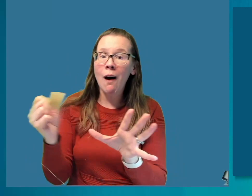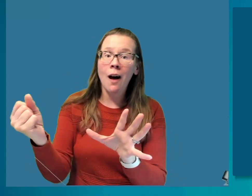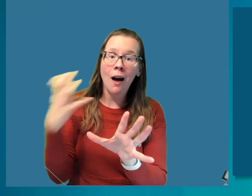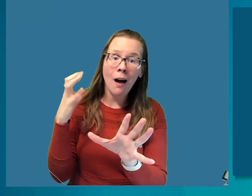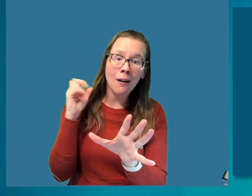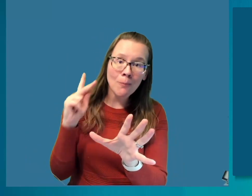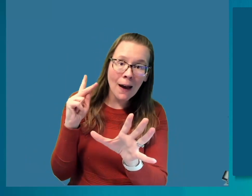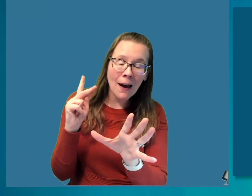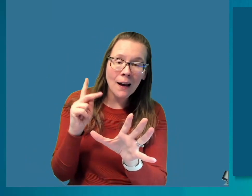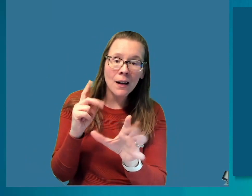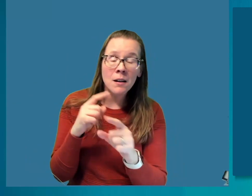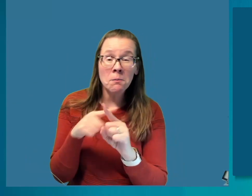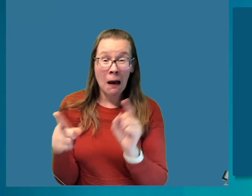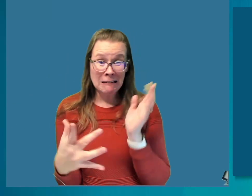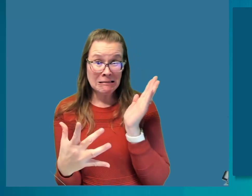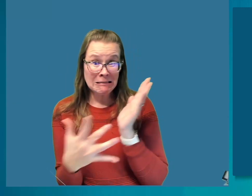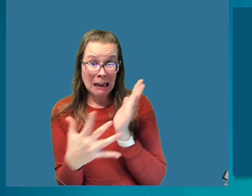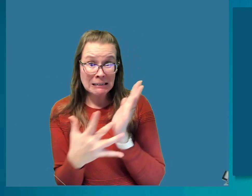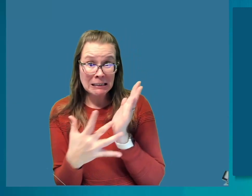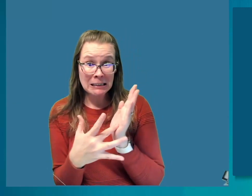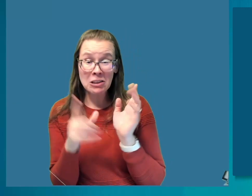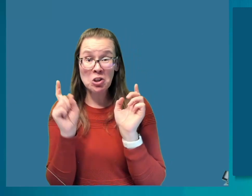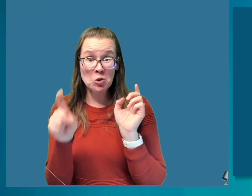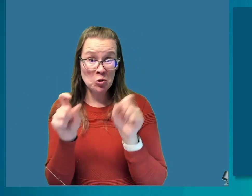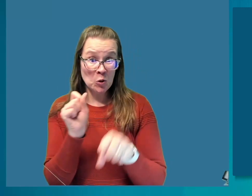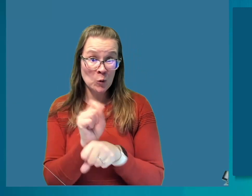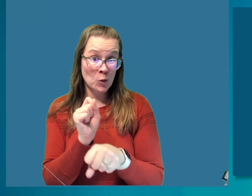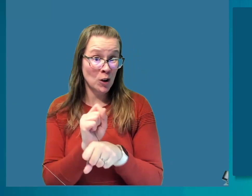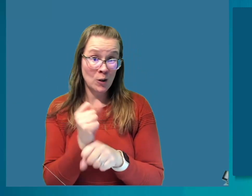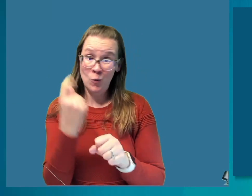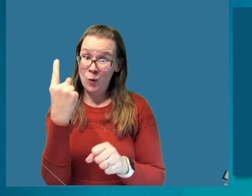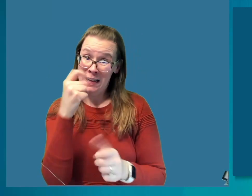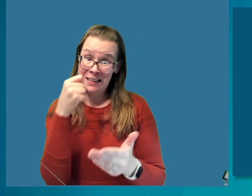doesn't know that there's a fabric card inside of it. So technically you should